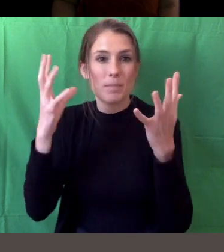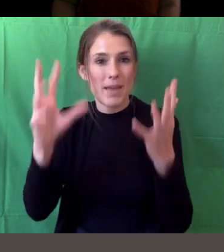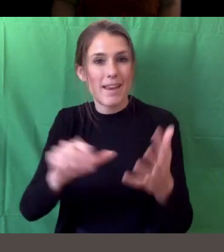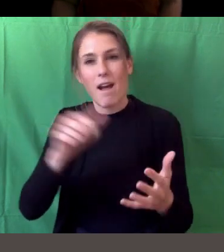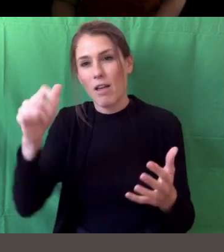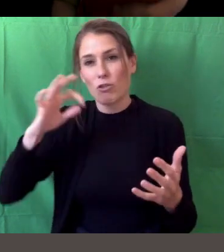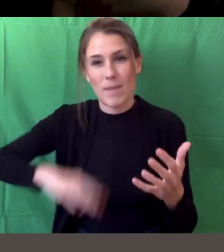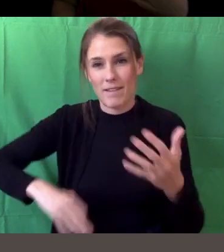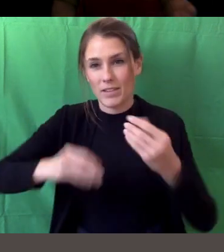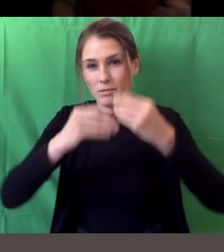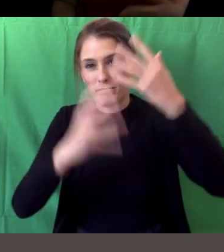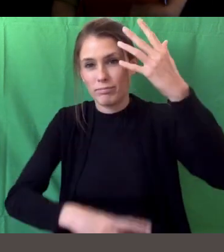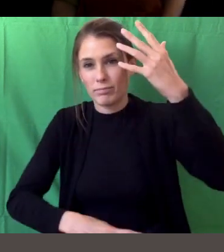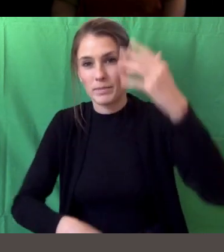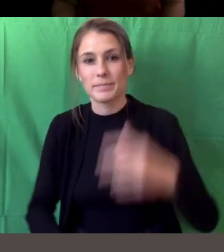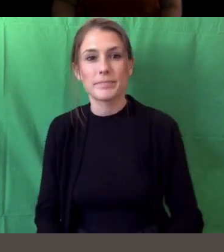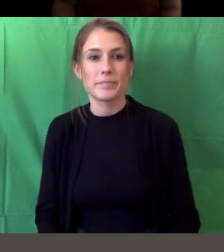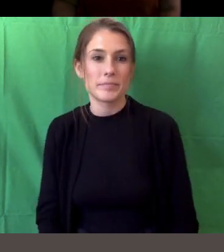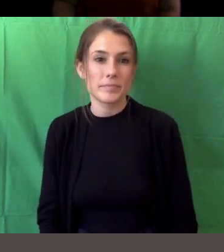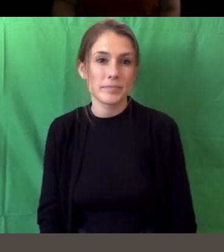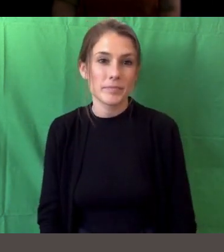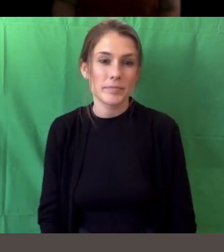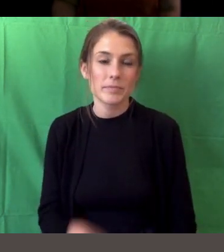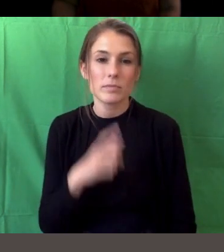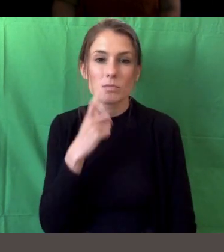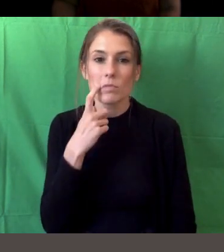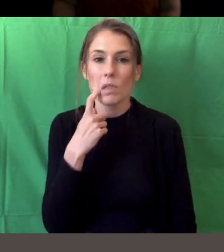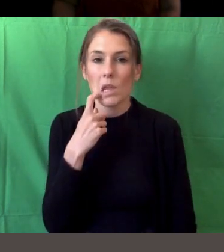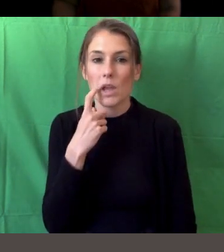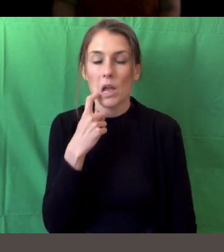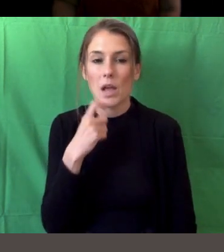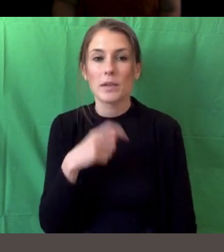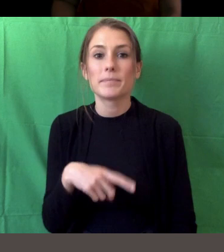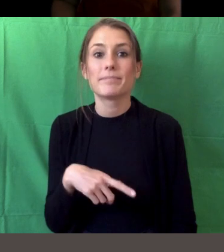others and there's many other benefits.